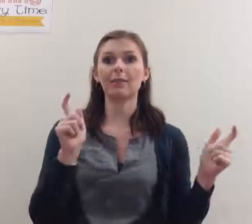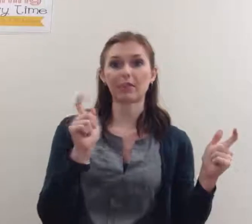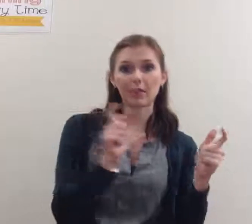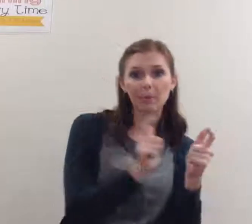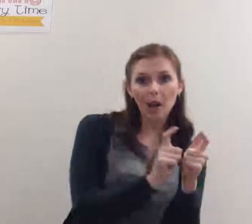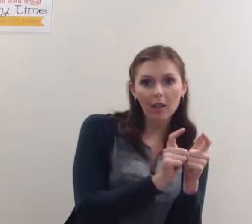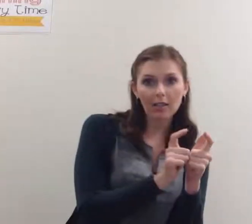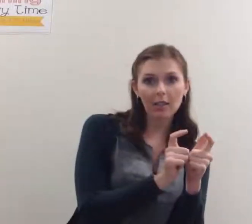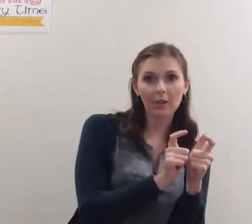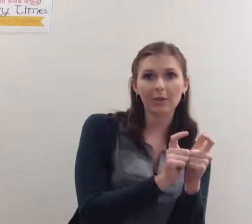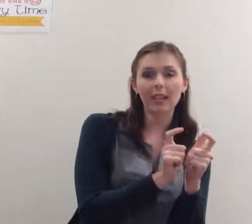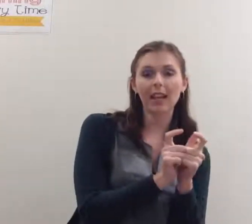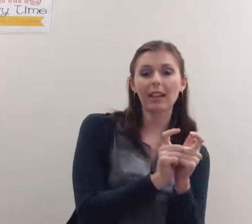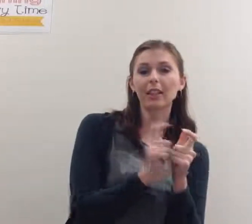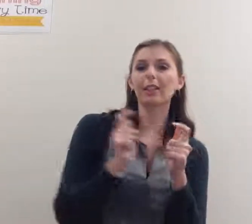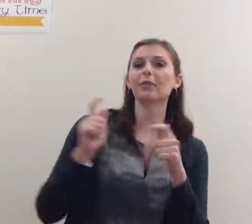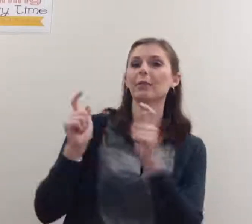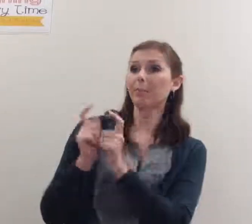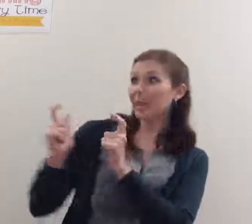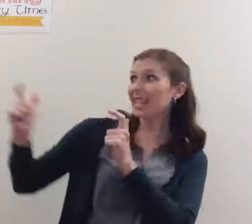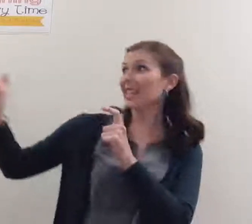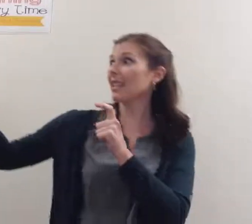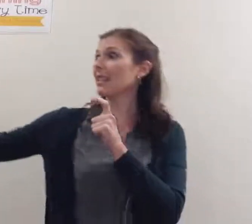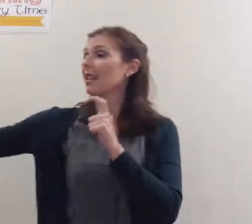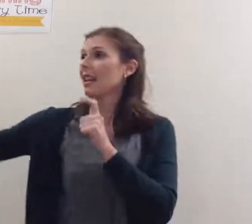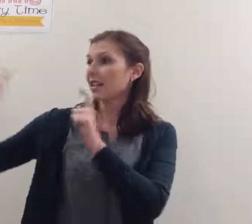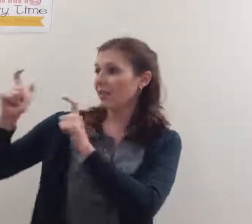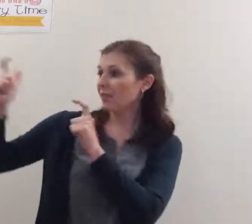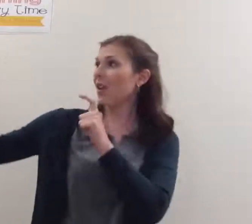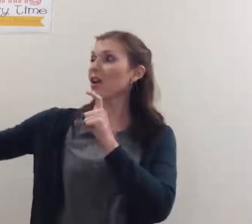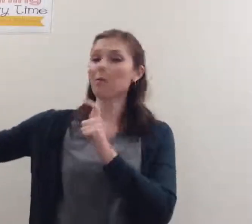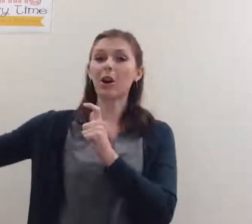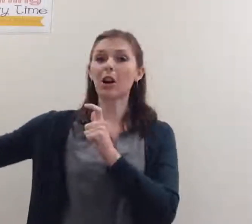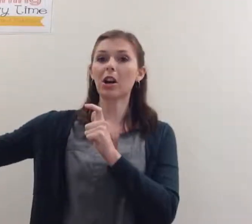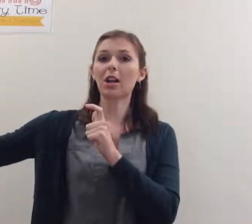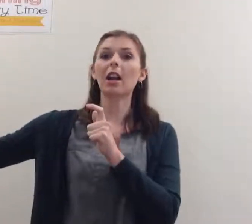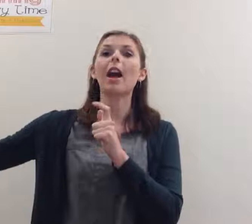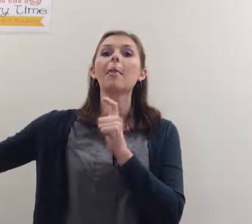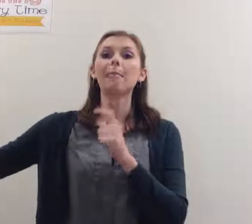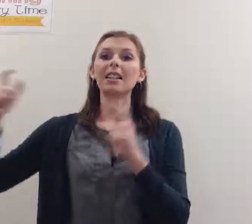For small its close together, for big its far apart.